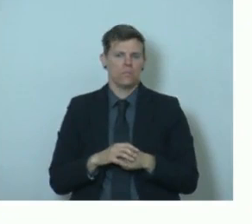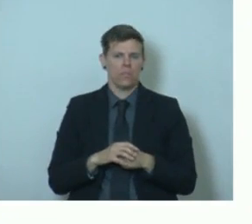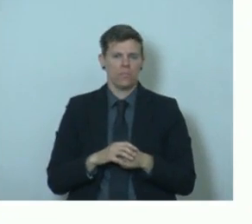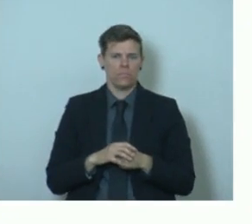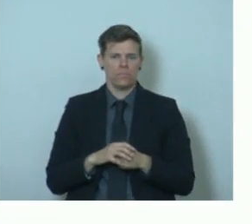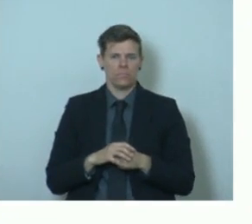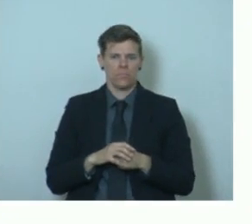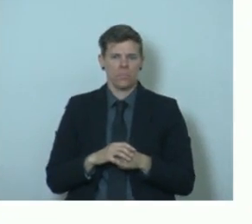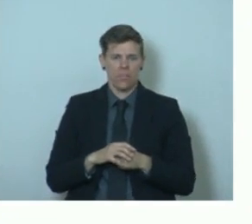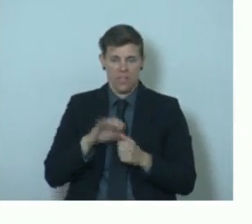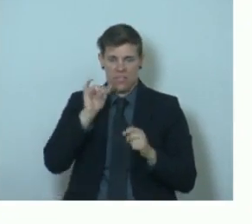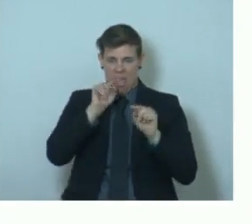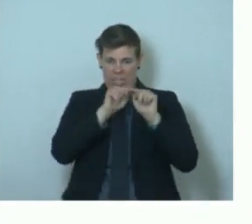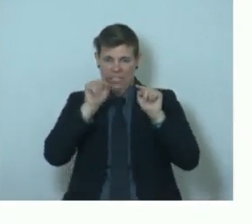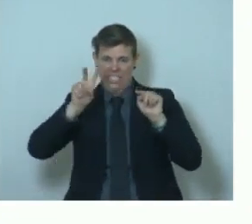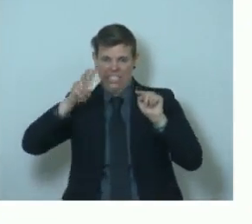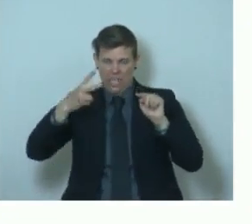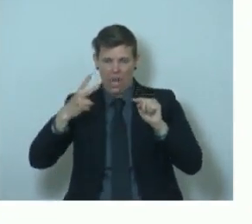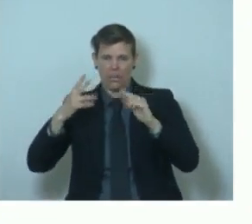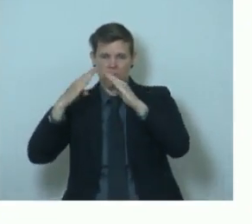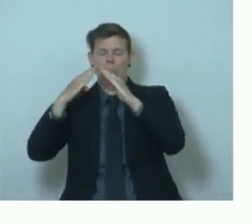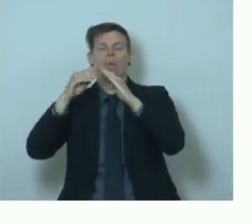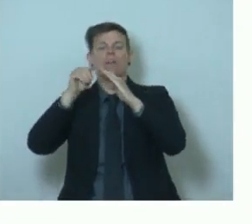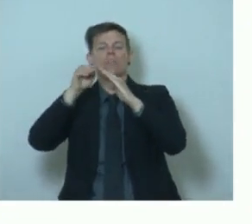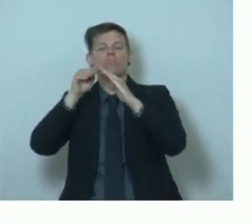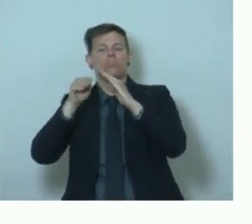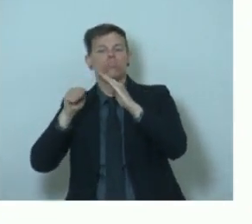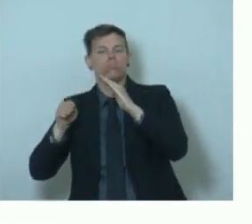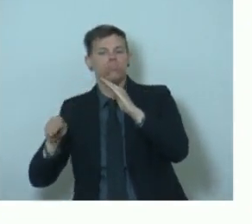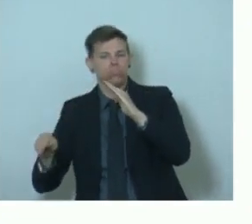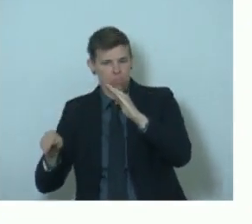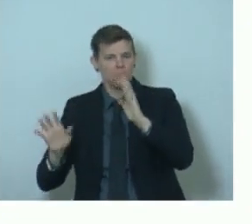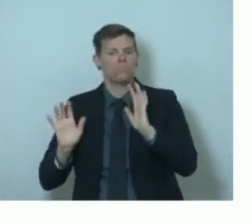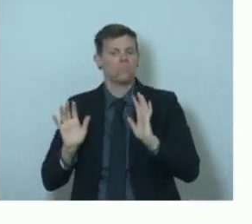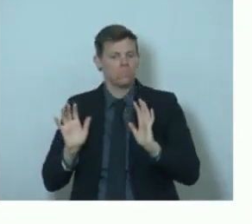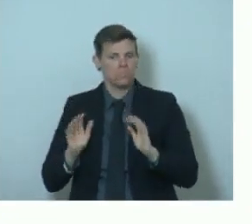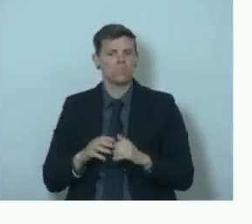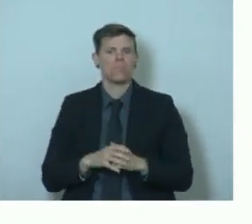THAT ONE HAS HAD TO PEAKS.